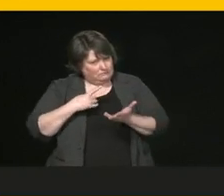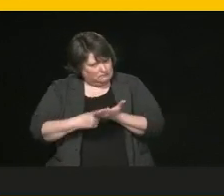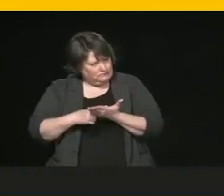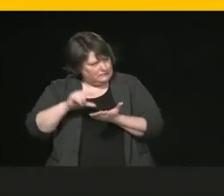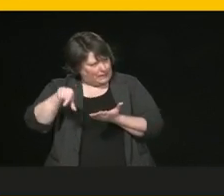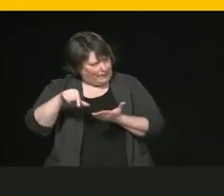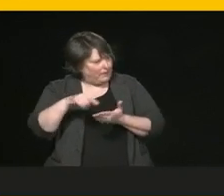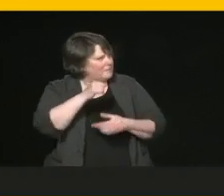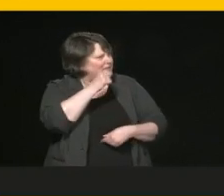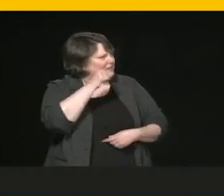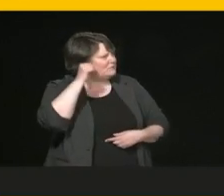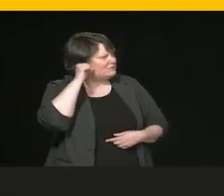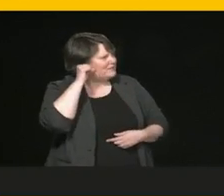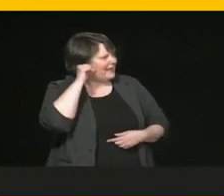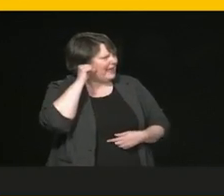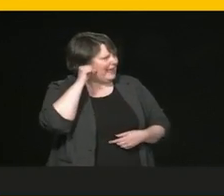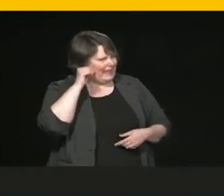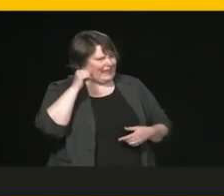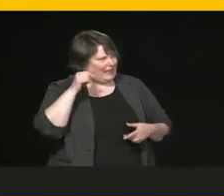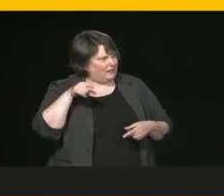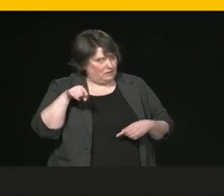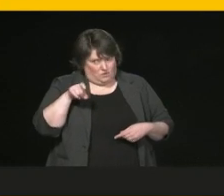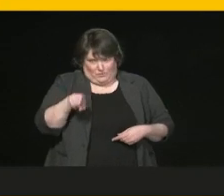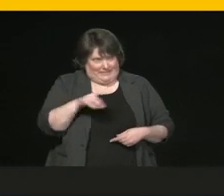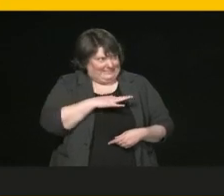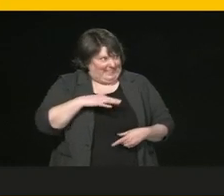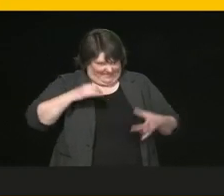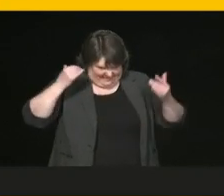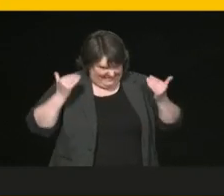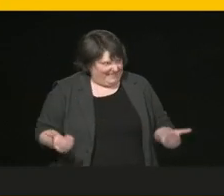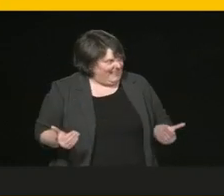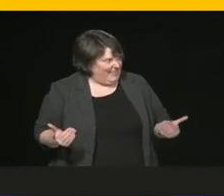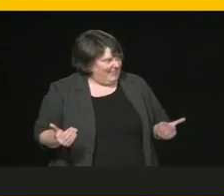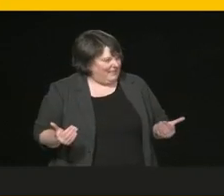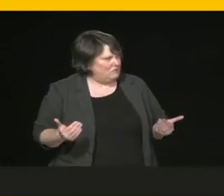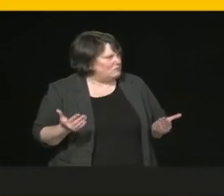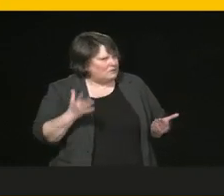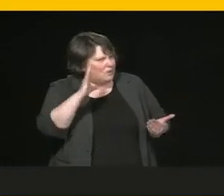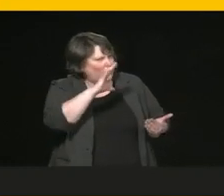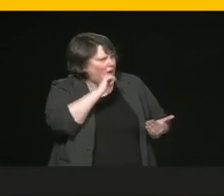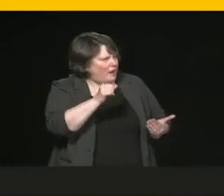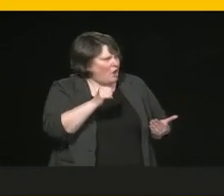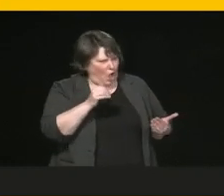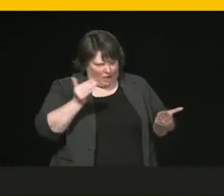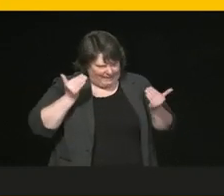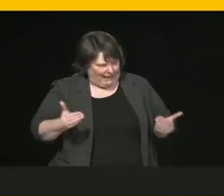REALLY ANSWERING THE QUESTION. I UNDERSTAND YOU'RE WORK ON THIS, BUT ARE THERE DISCUSSIONS?